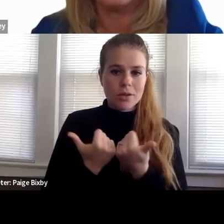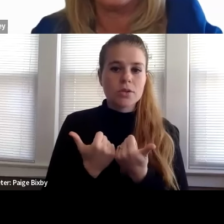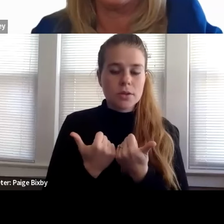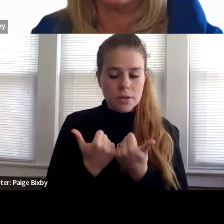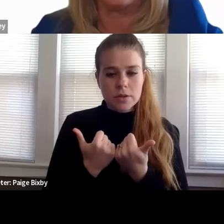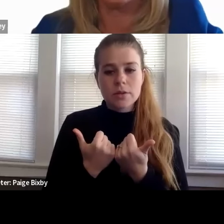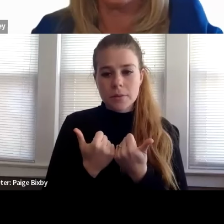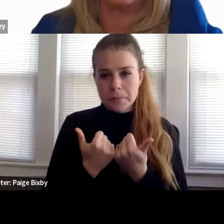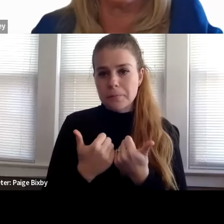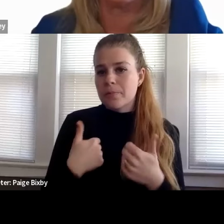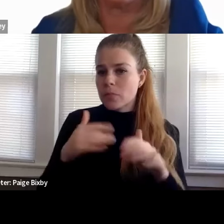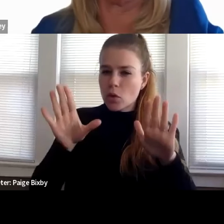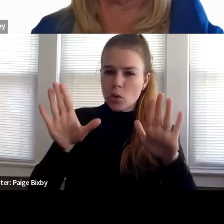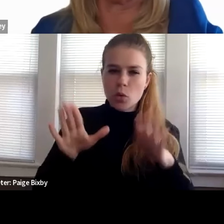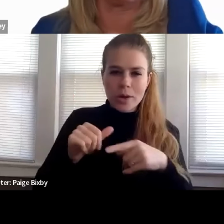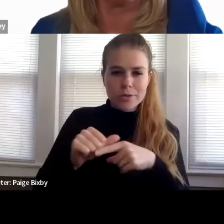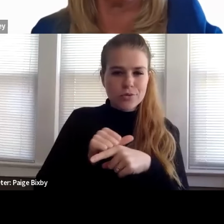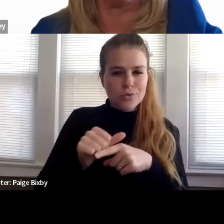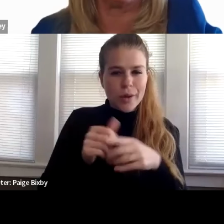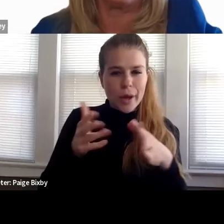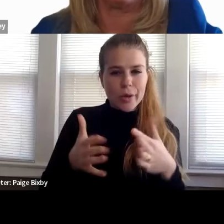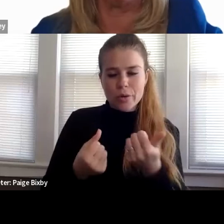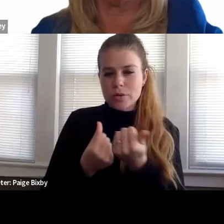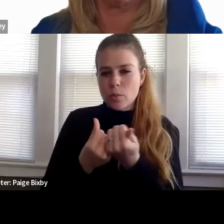We had a great trainer and supporter, Mary Hill,